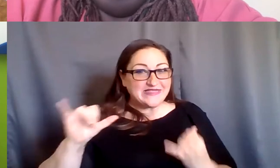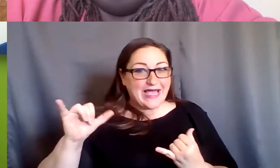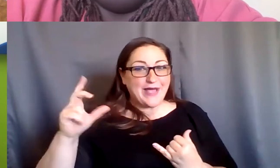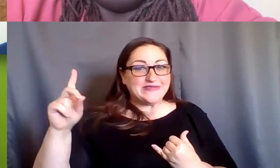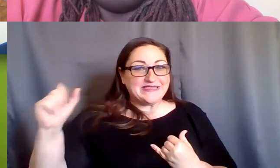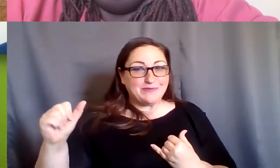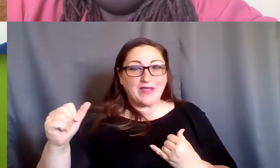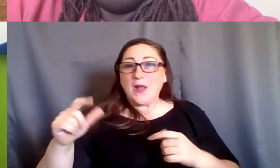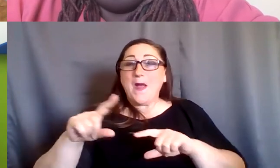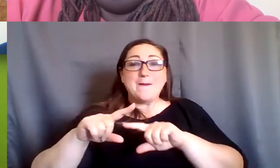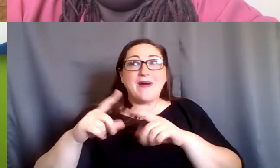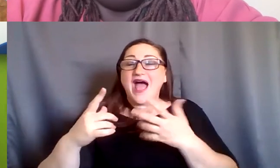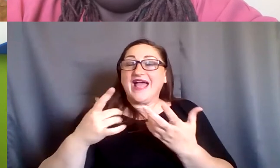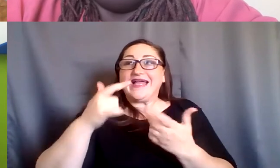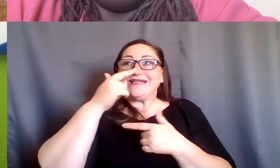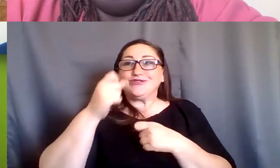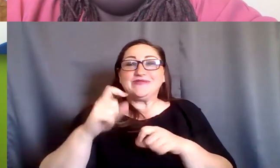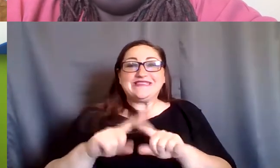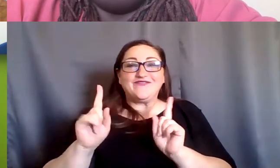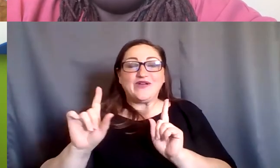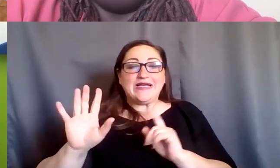So I think that when we talk about accessibility, it’s never going